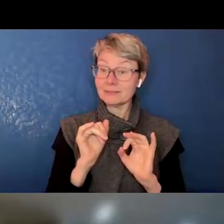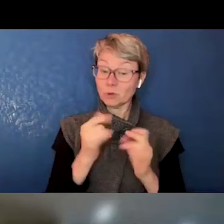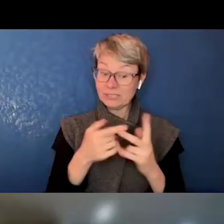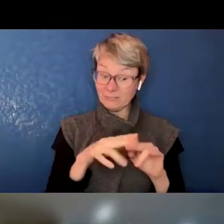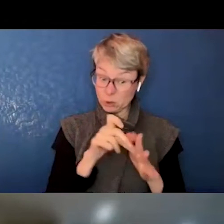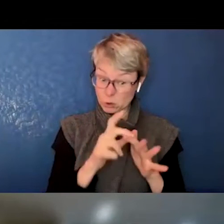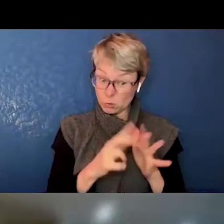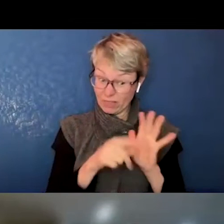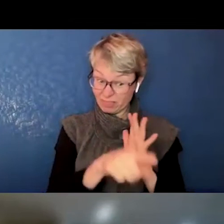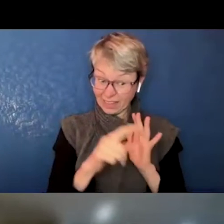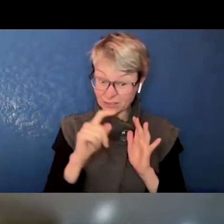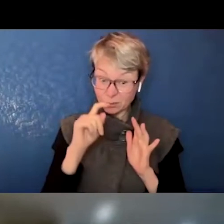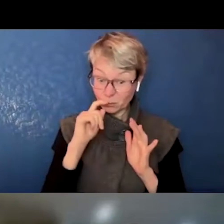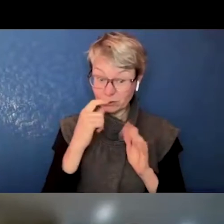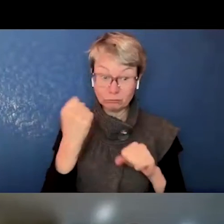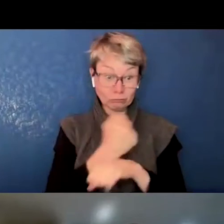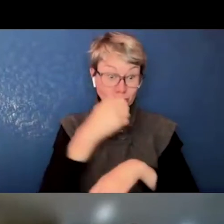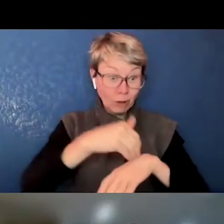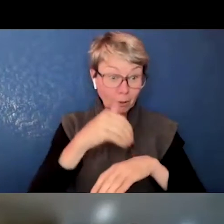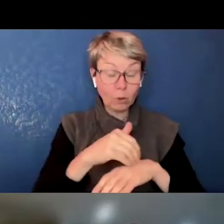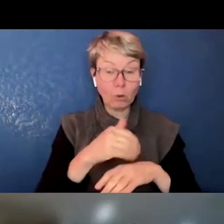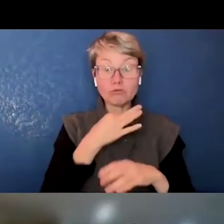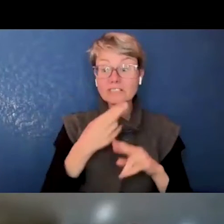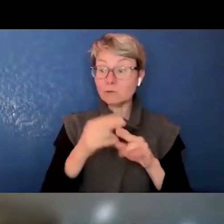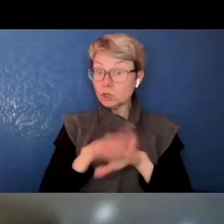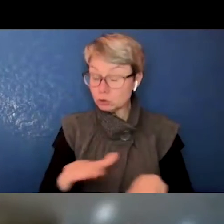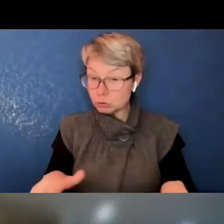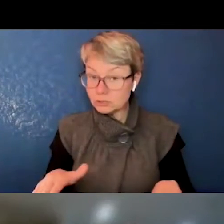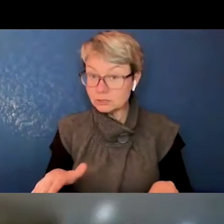it can cause you difficulty or it might put your children at risk and there are lots of